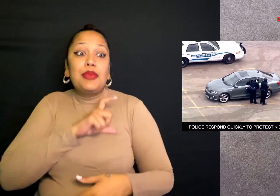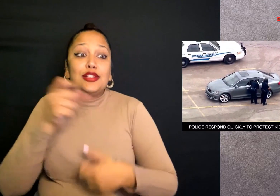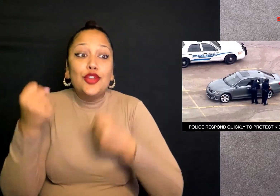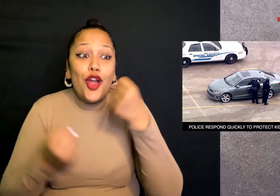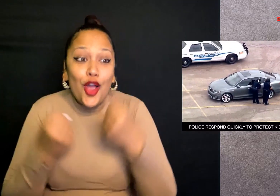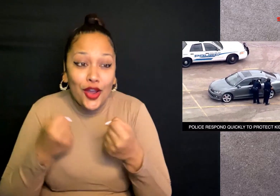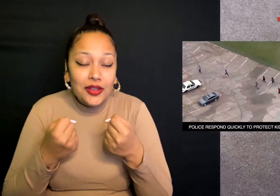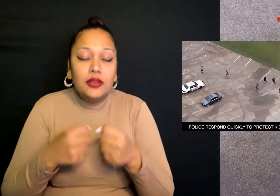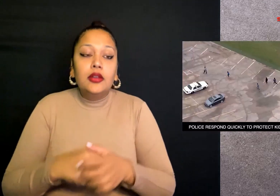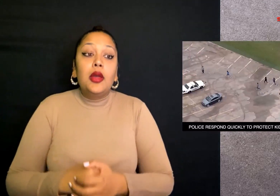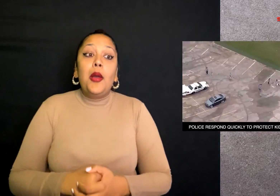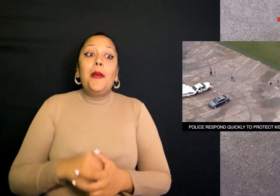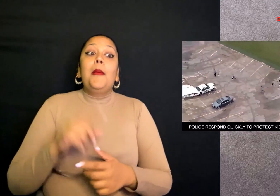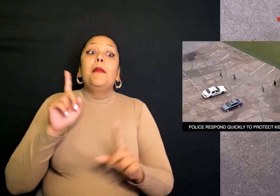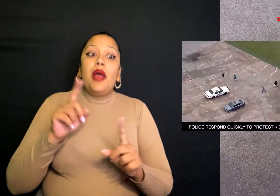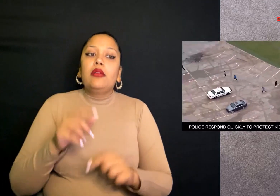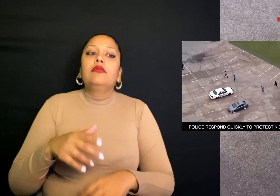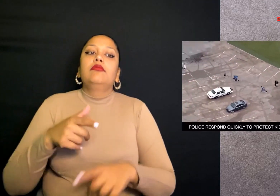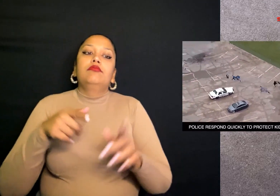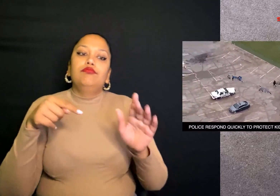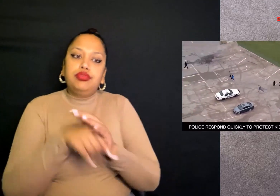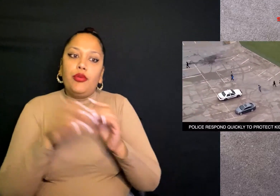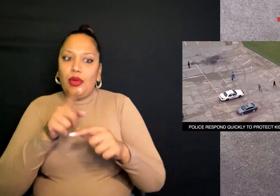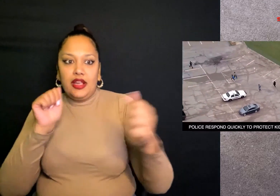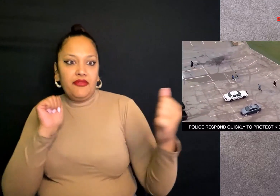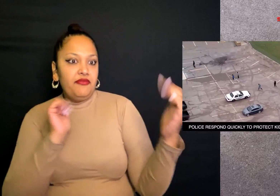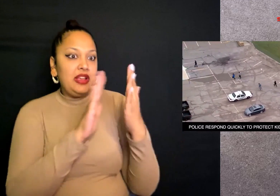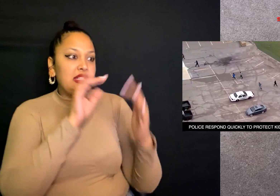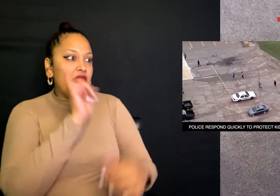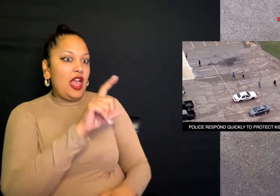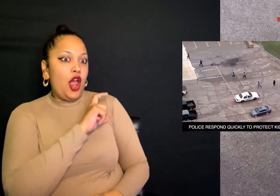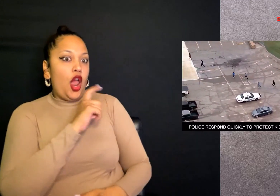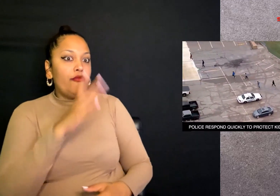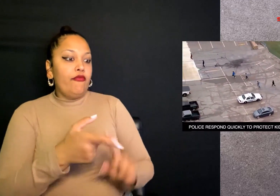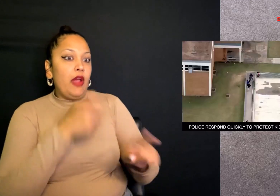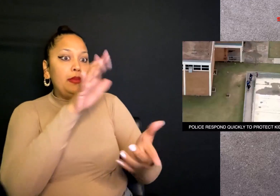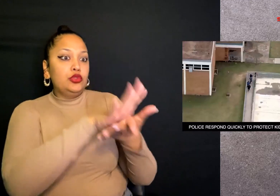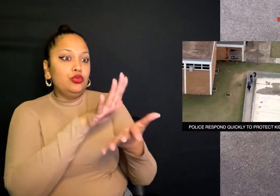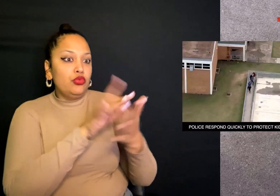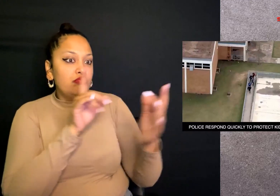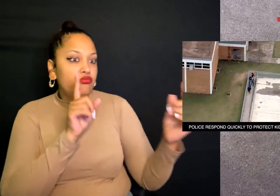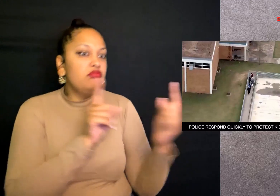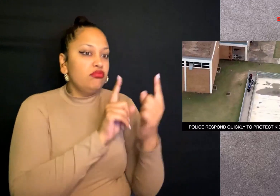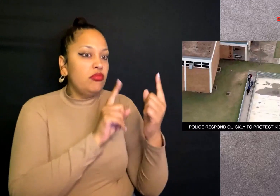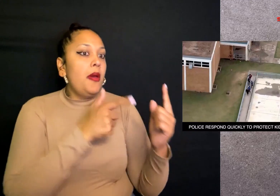to forcibly enter a patrol vehicle and was killed after an altercation with the officer